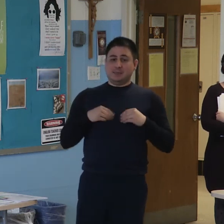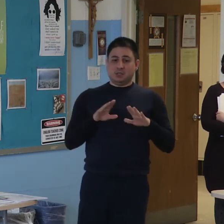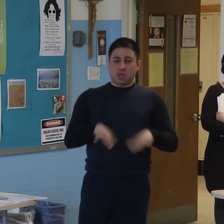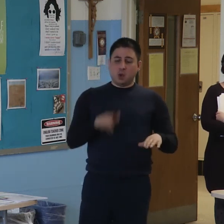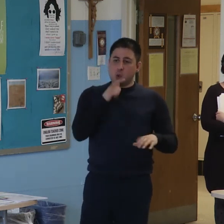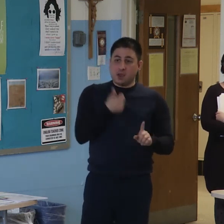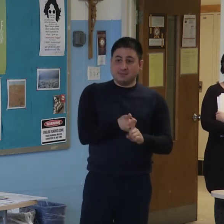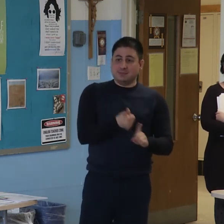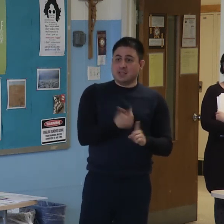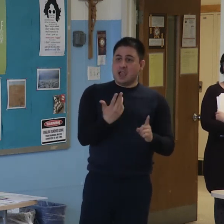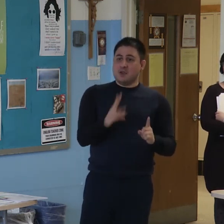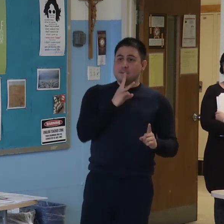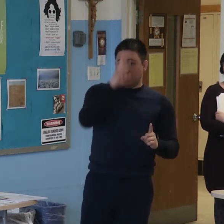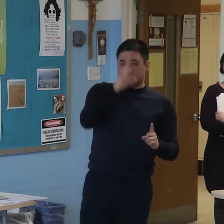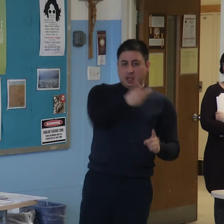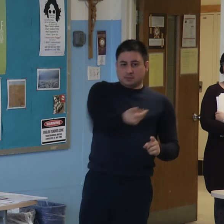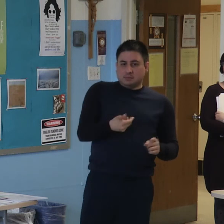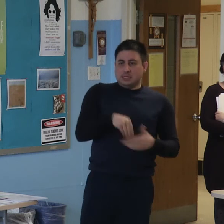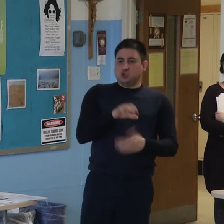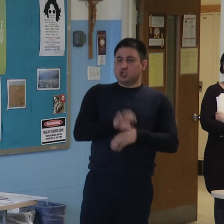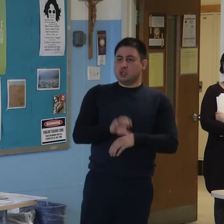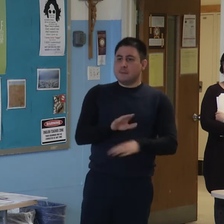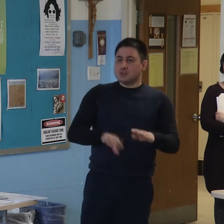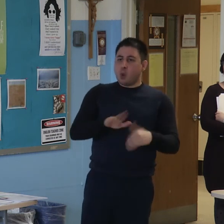been baptized now into to the church, and basically the whole baptismal right